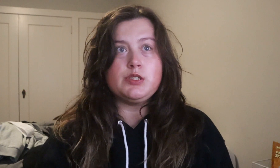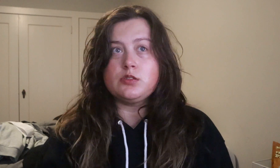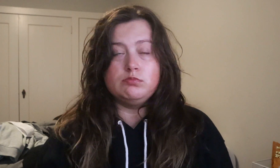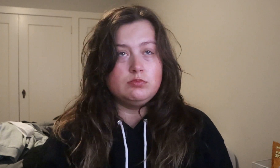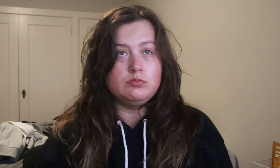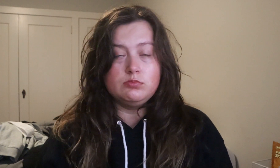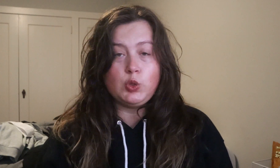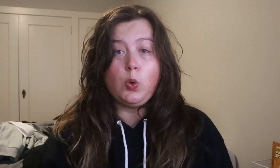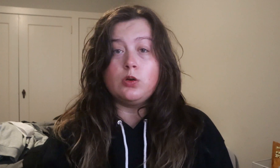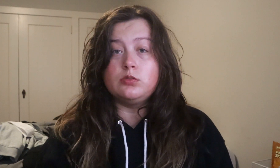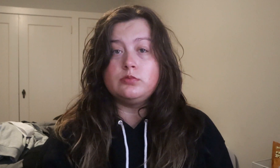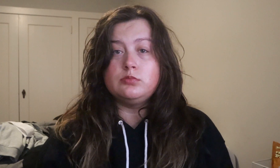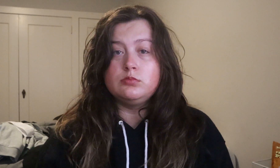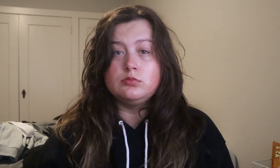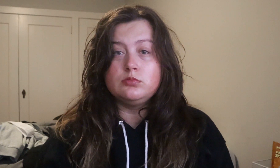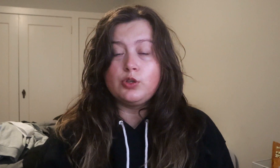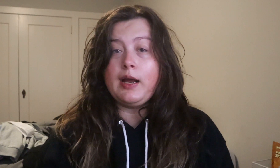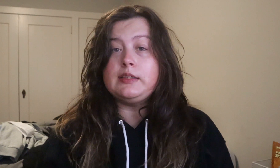which- cool, great.